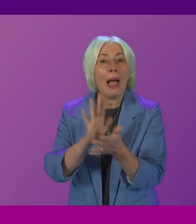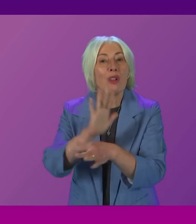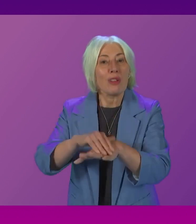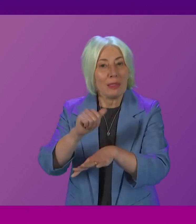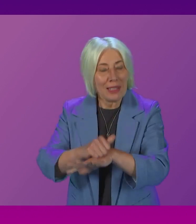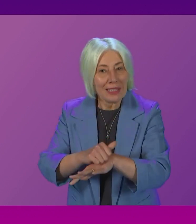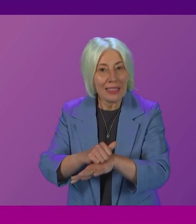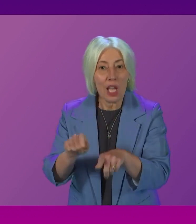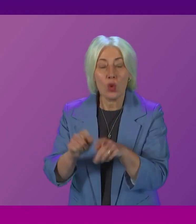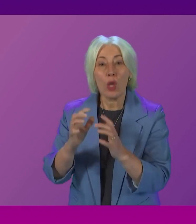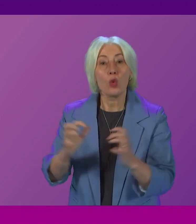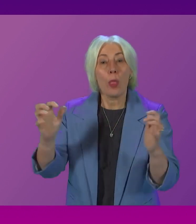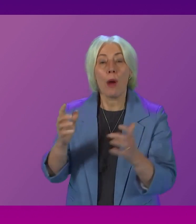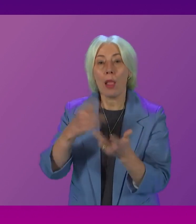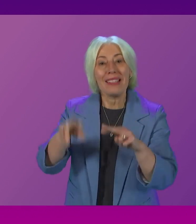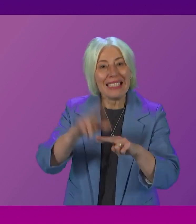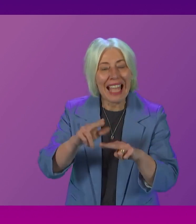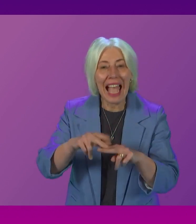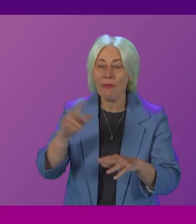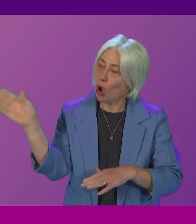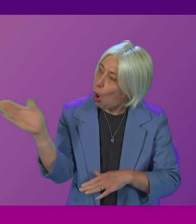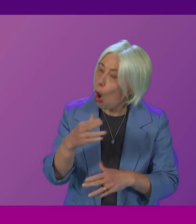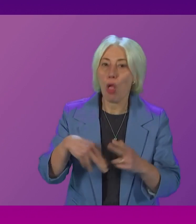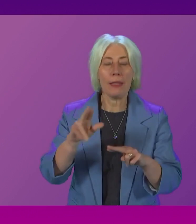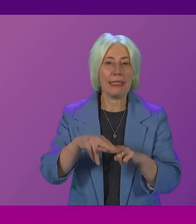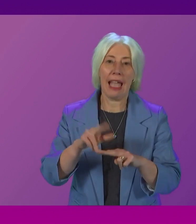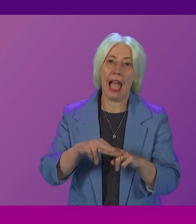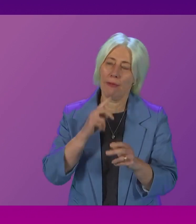we wish the Parliament staff and all of our staff all the best for the new year.